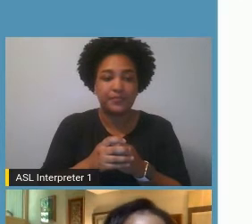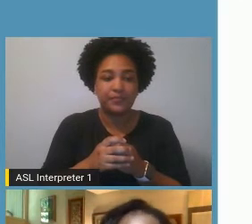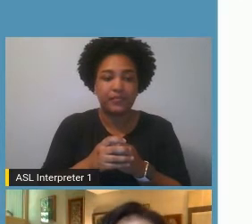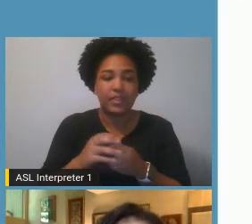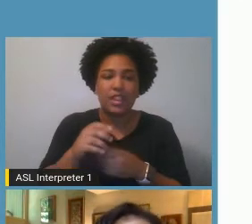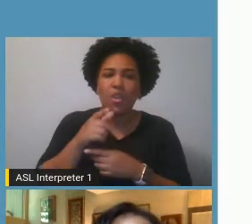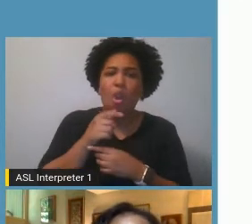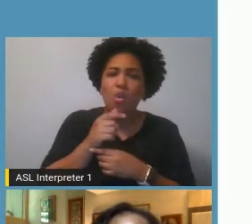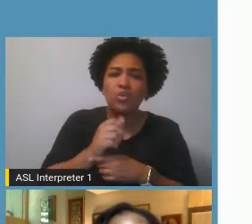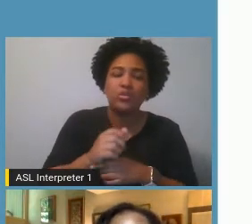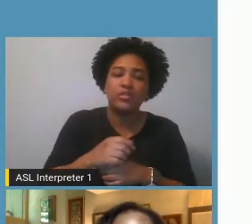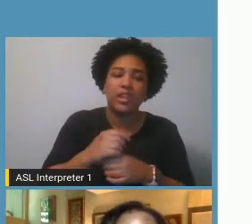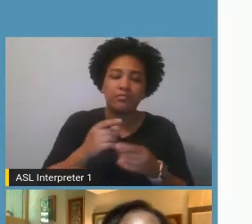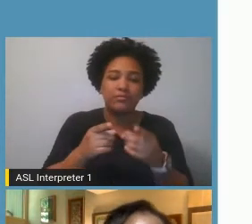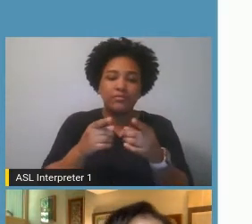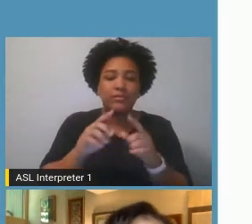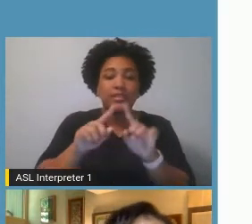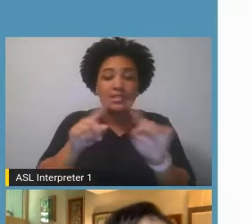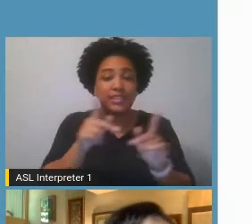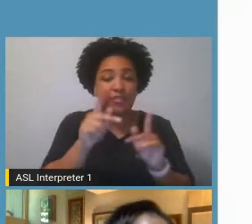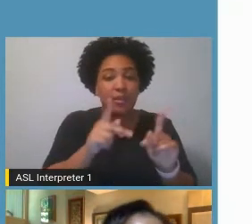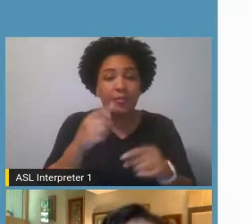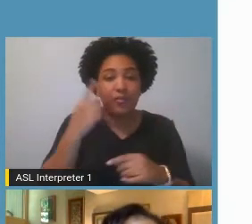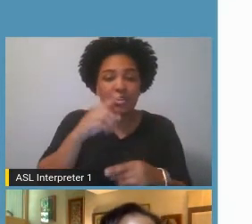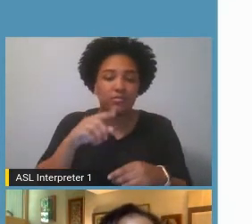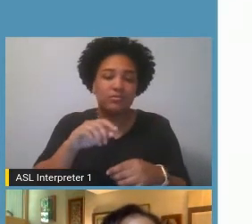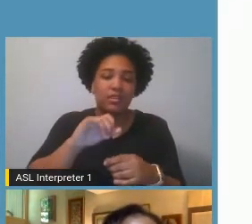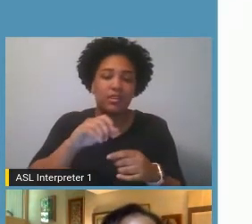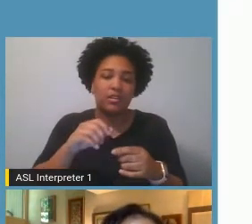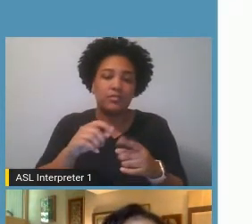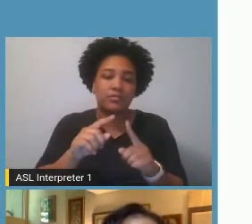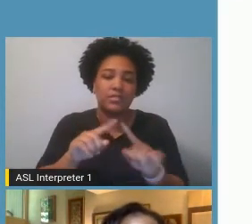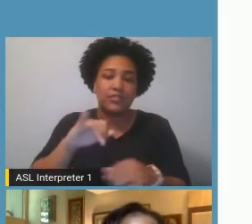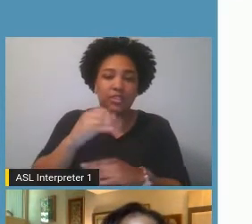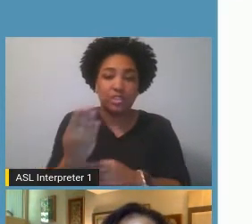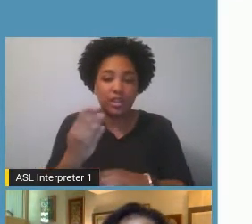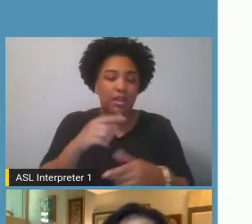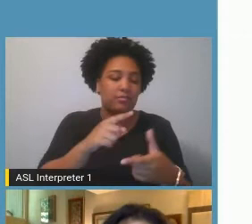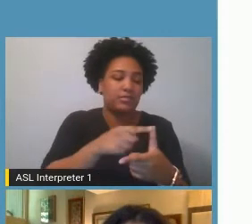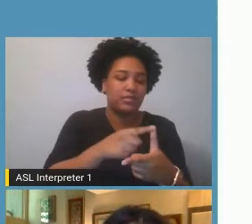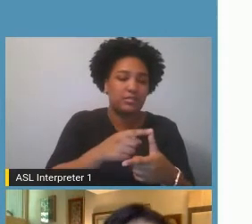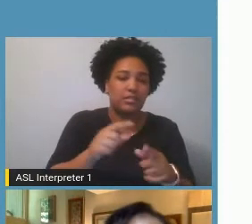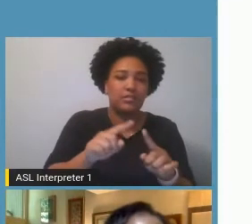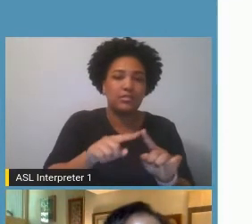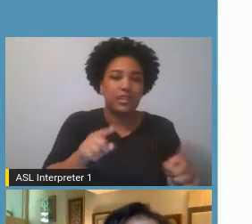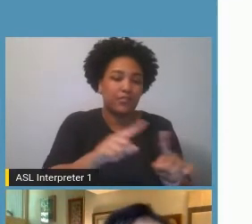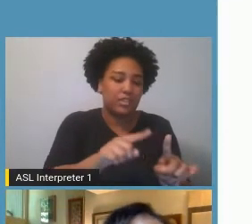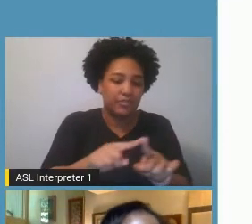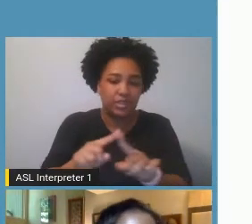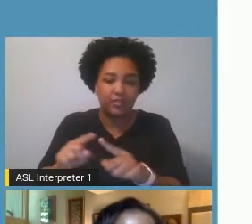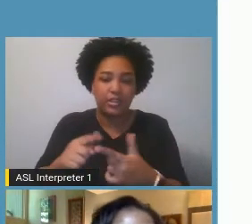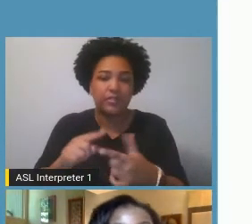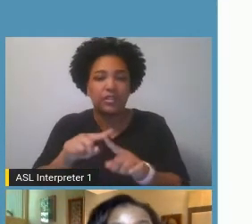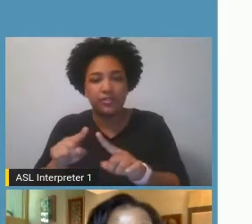programming? How will the objects be scanned and created and turned into usable files?